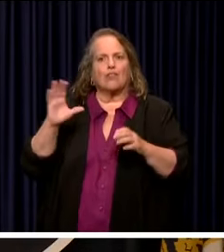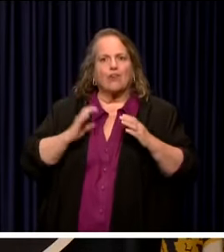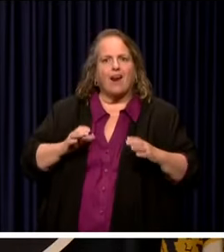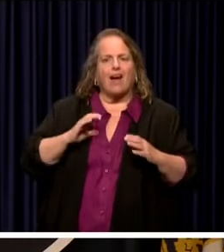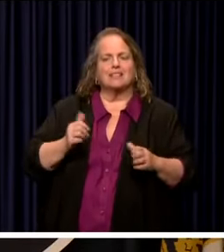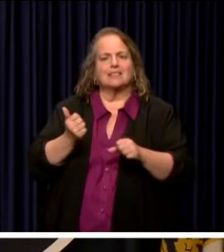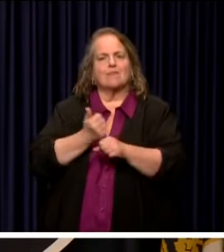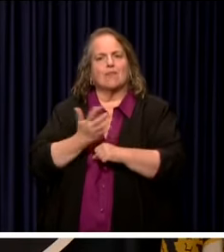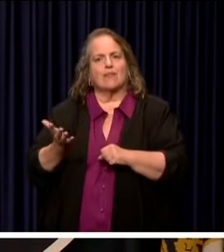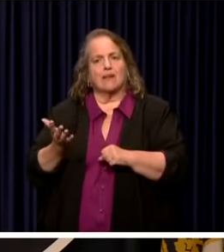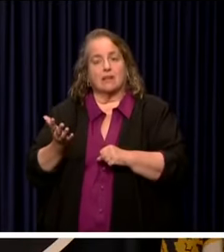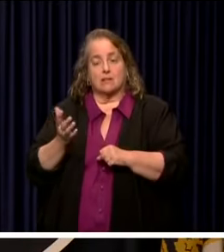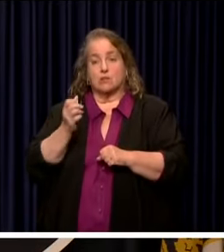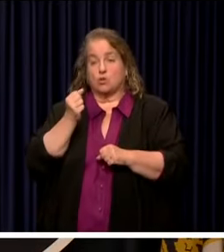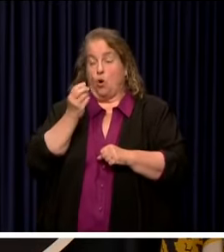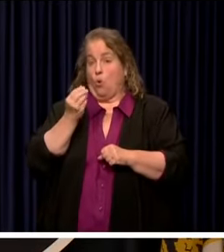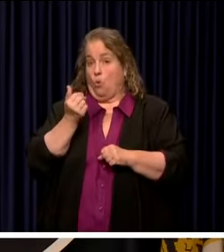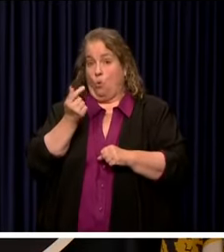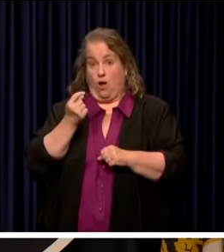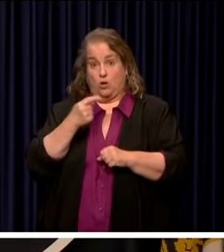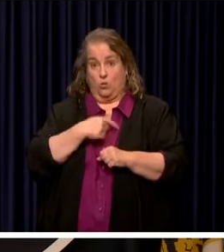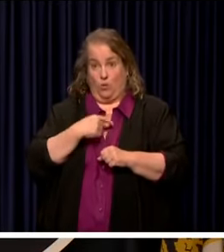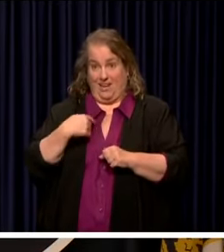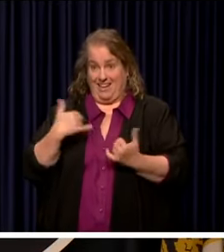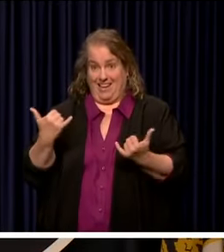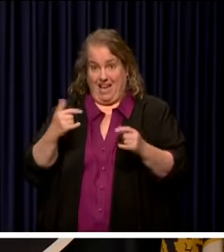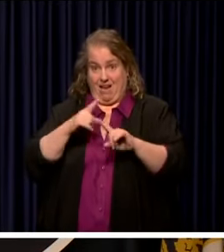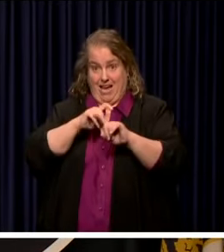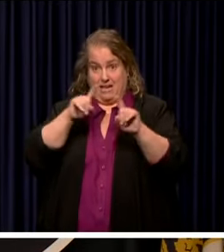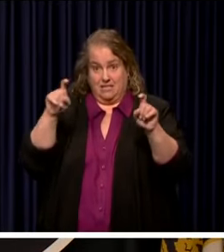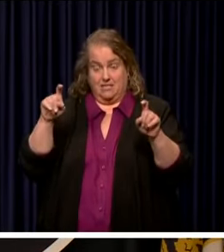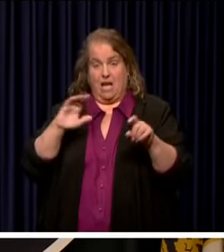WEBSITE THAT WE ARE CREATING.